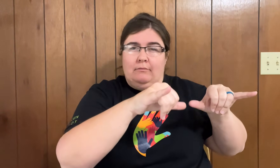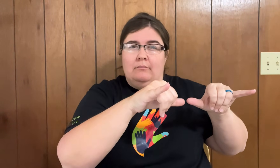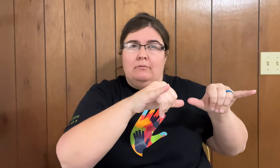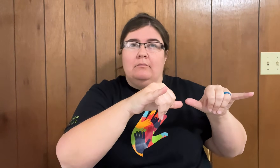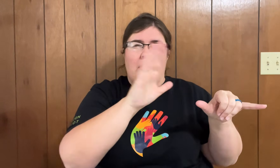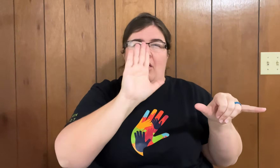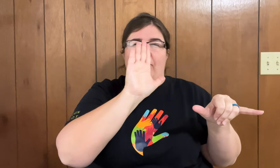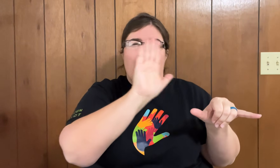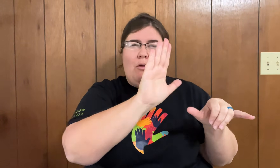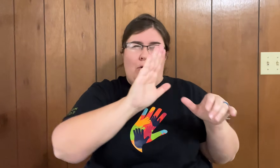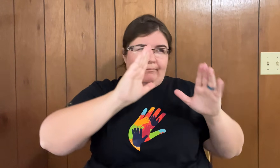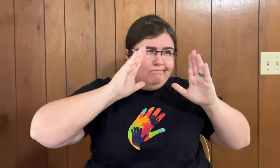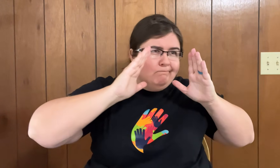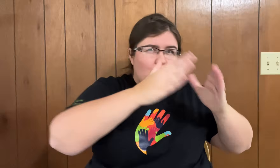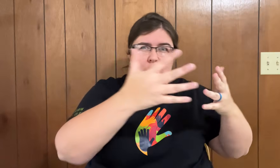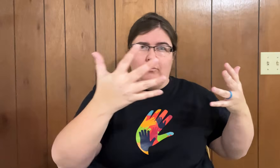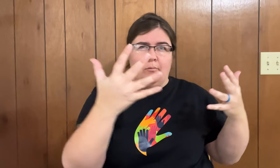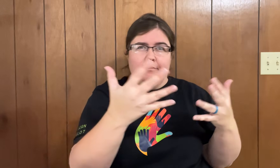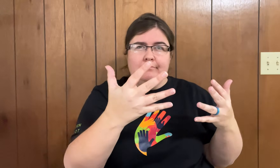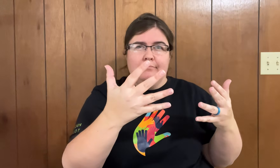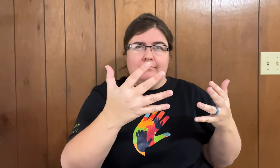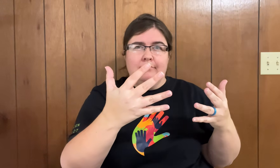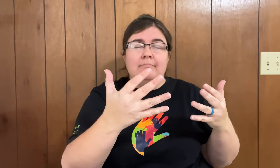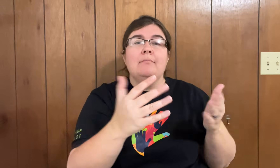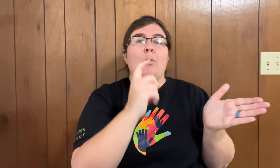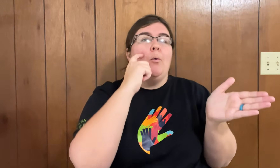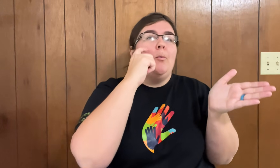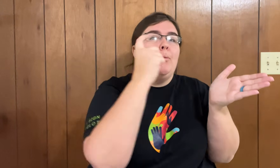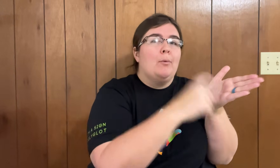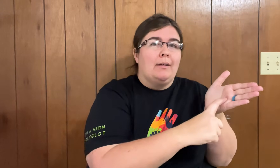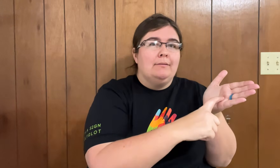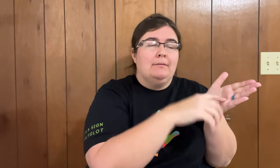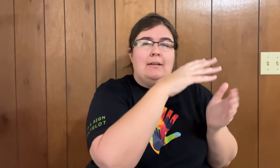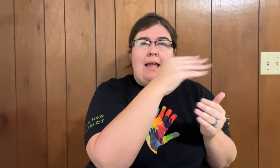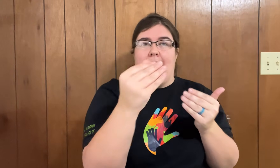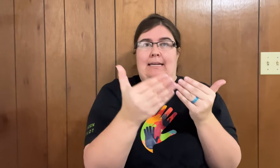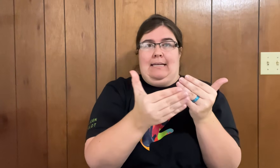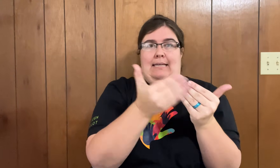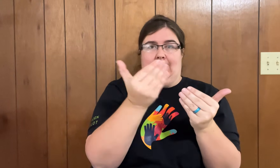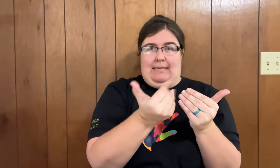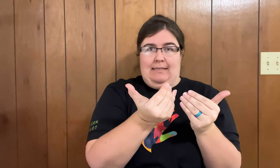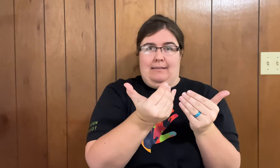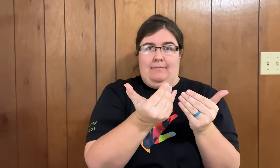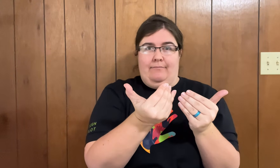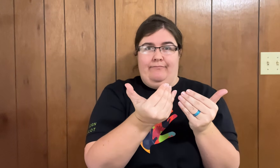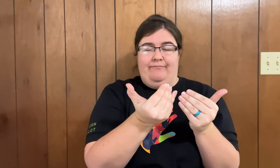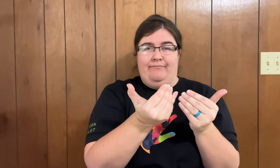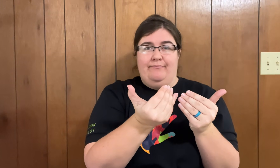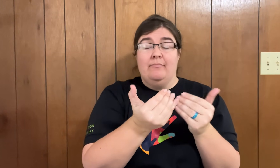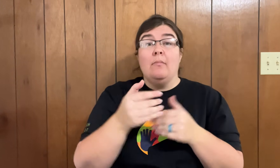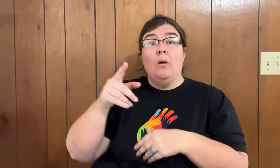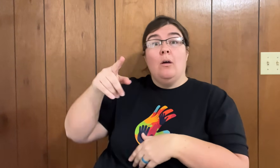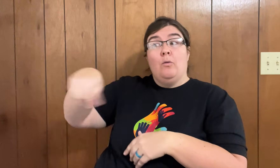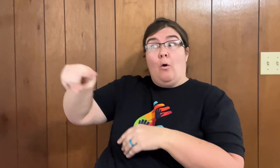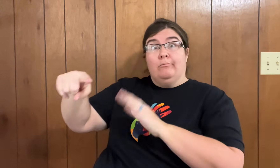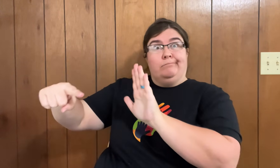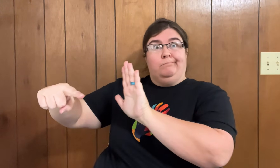who encourage it, their focus is on recognition and on ease of application.